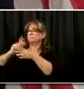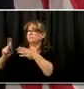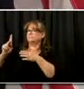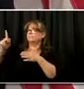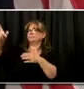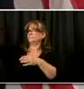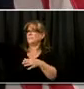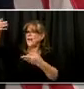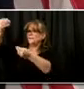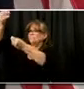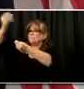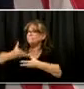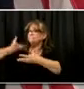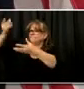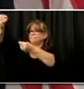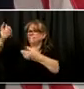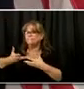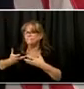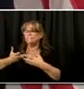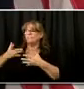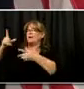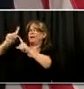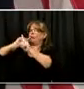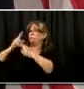We don’t know if the president receives that same information or